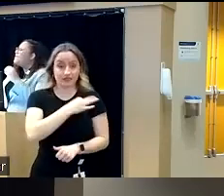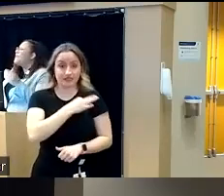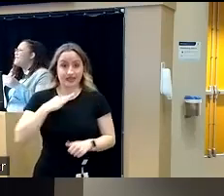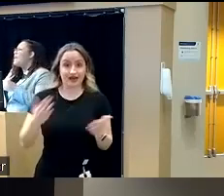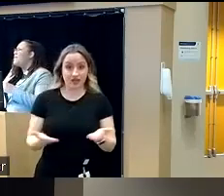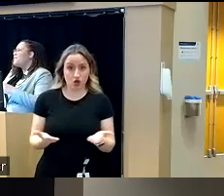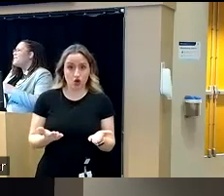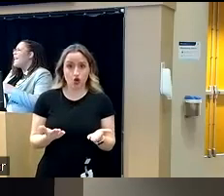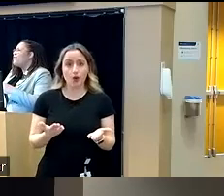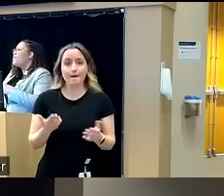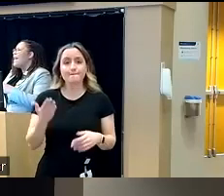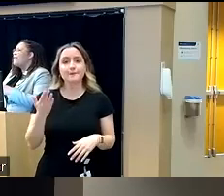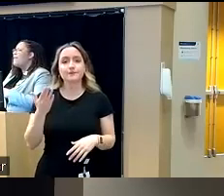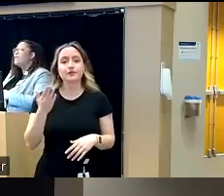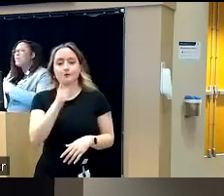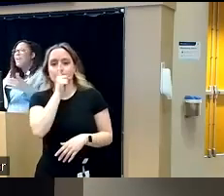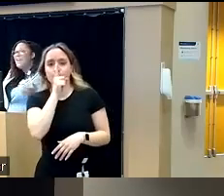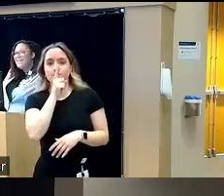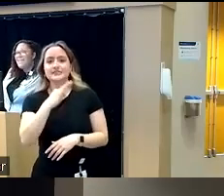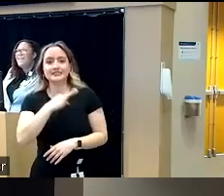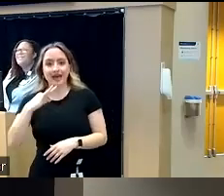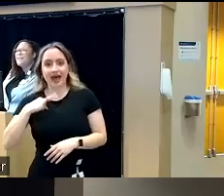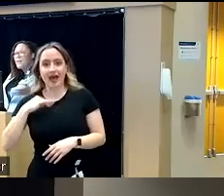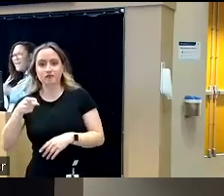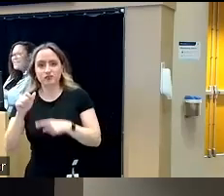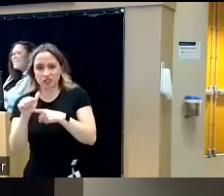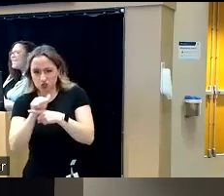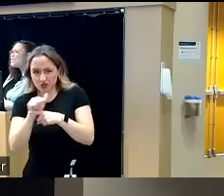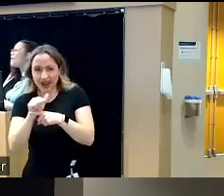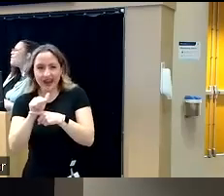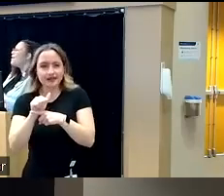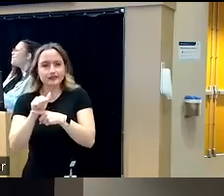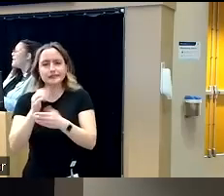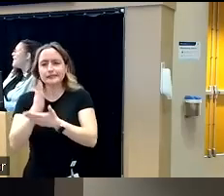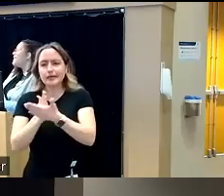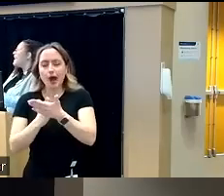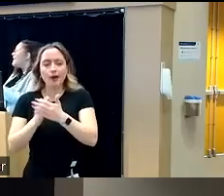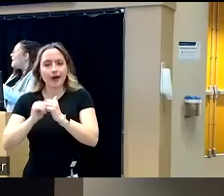specifically talk about staff who have trained in some capacity at strong recovery and then